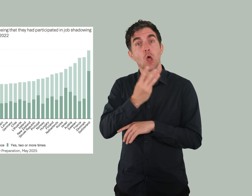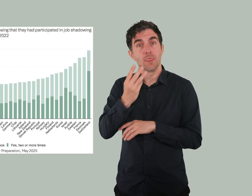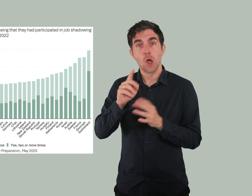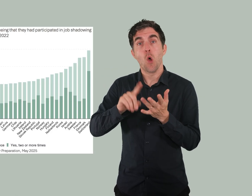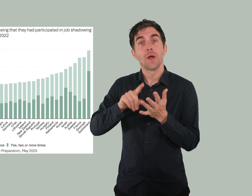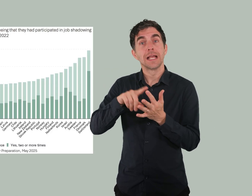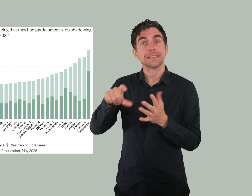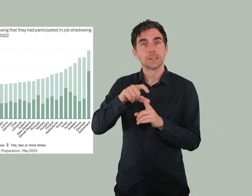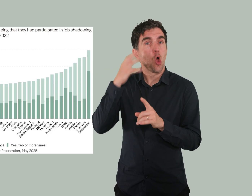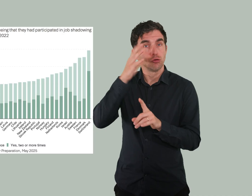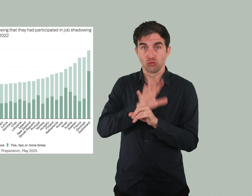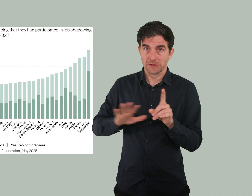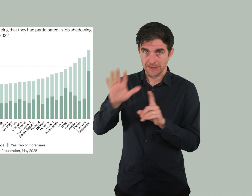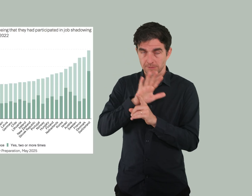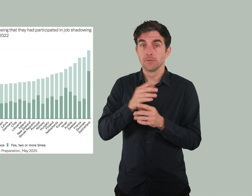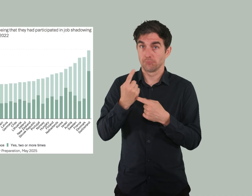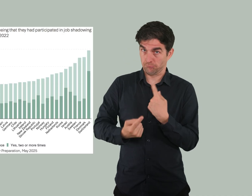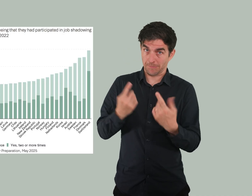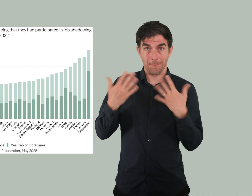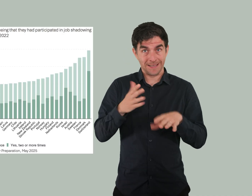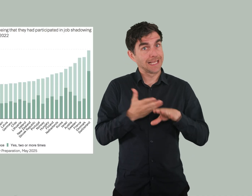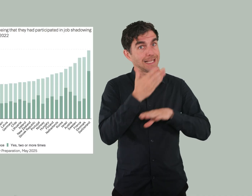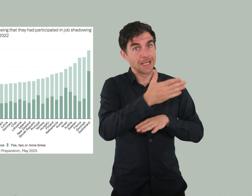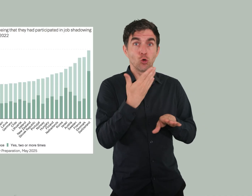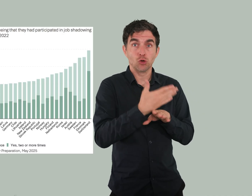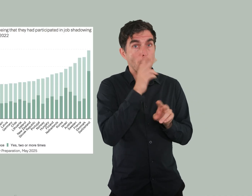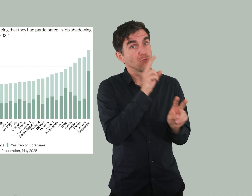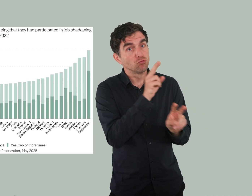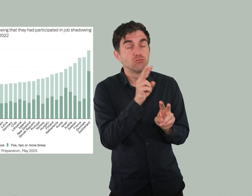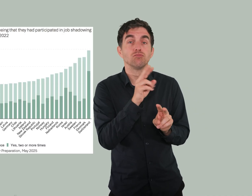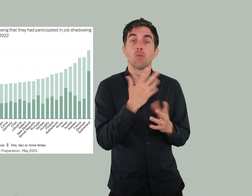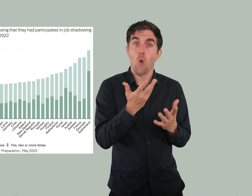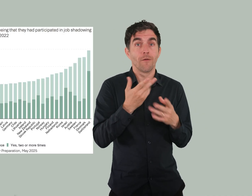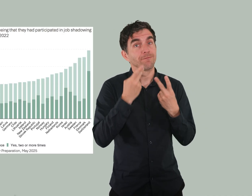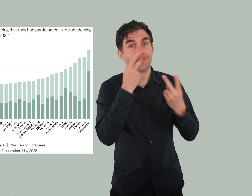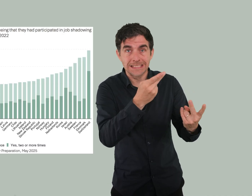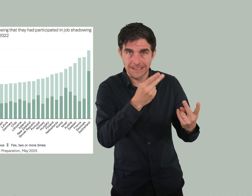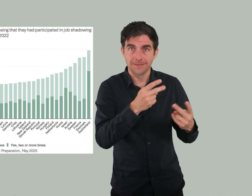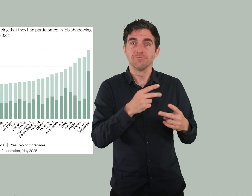in 33 OECD countries who participated in a job shadowing or work-site visit,